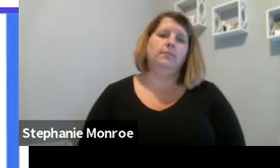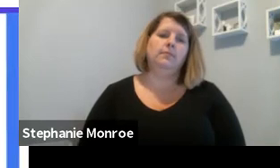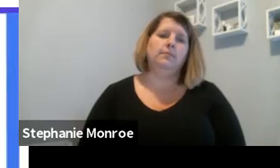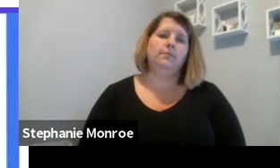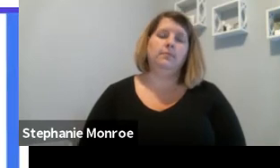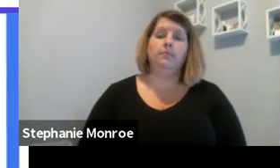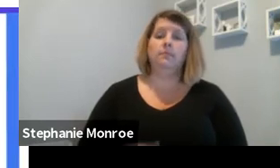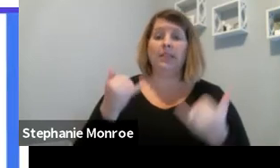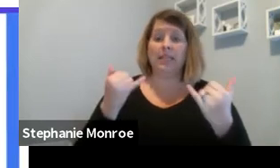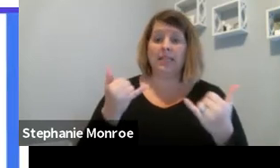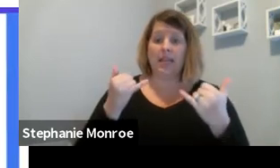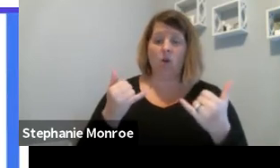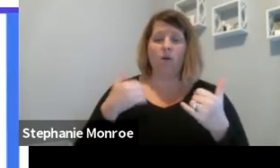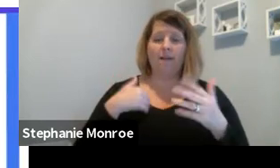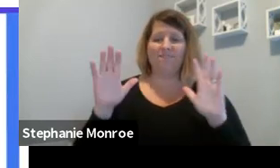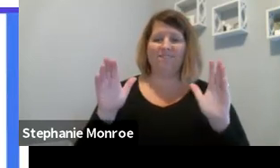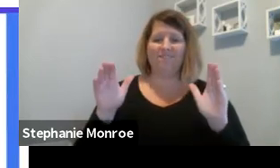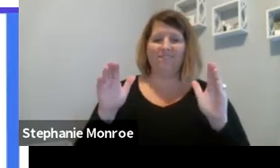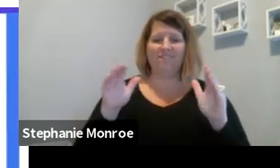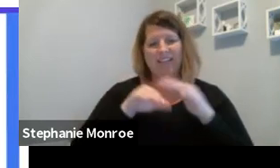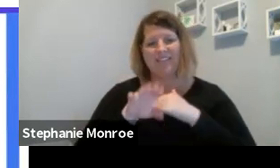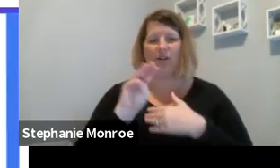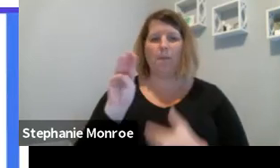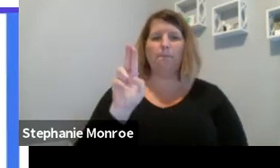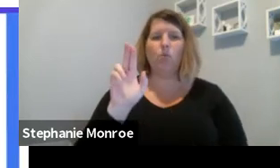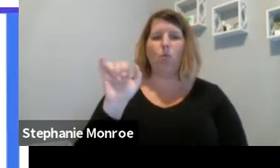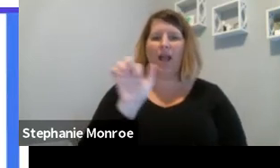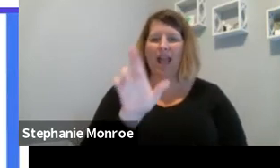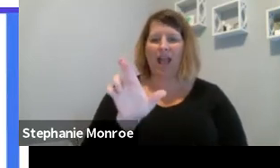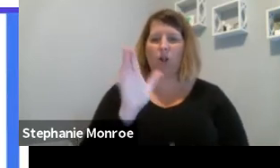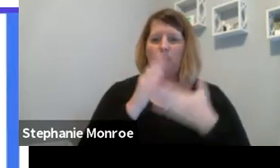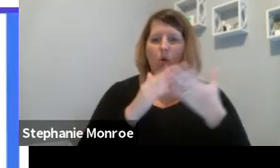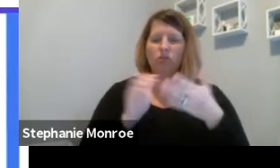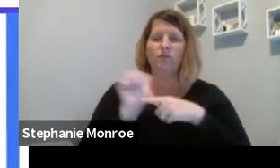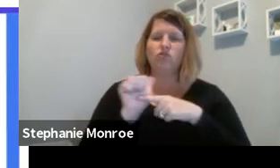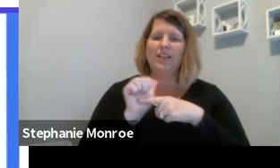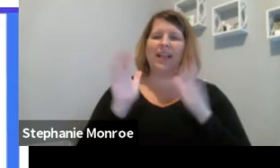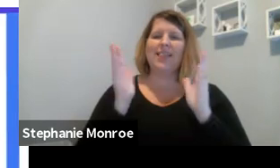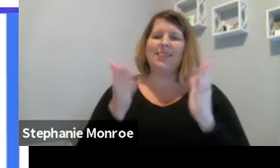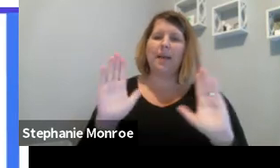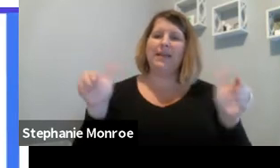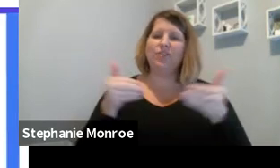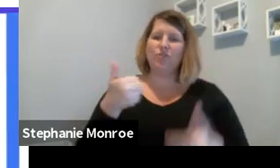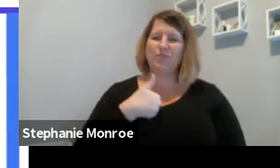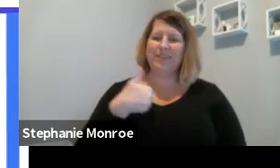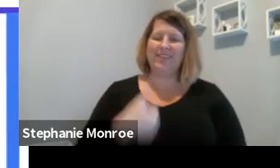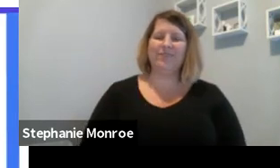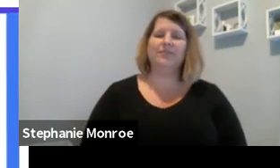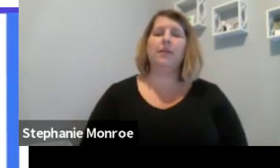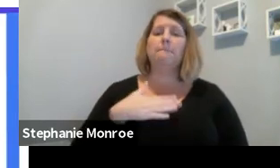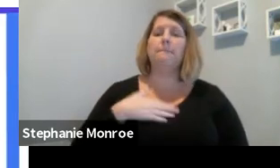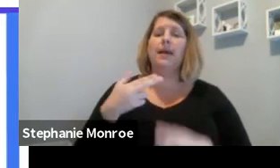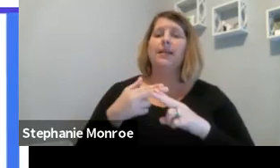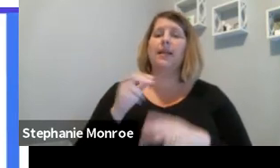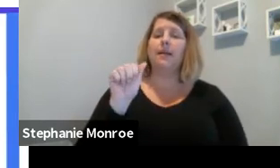Now that I have entered which portion of the training, let me introduce myself. My name is Anna Obregon.